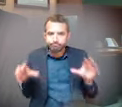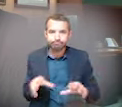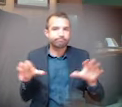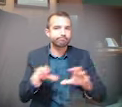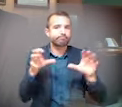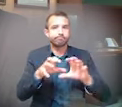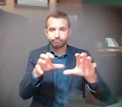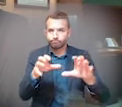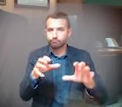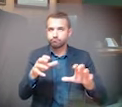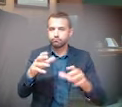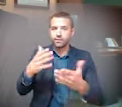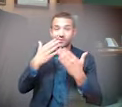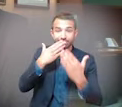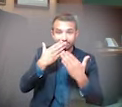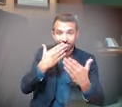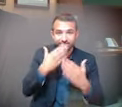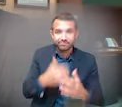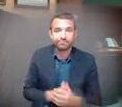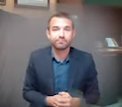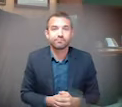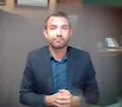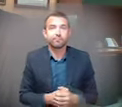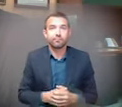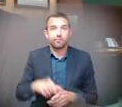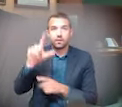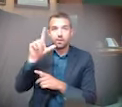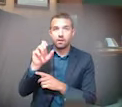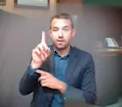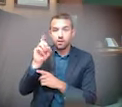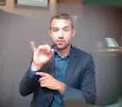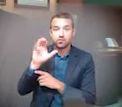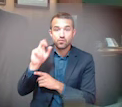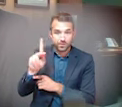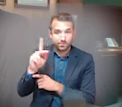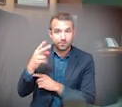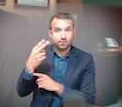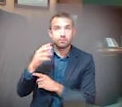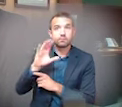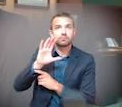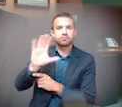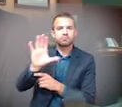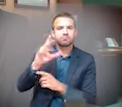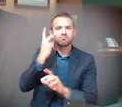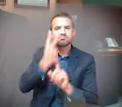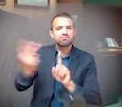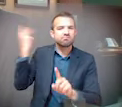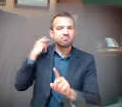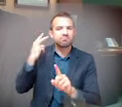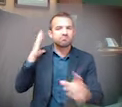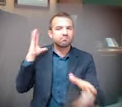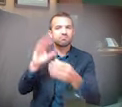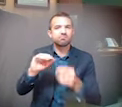Diane: Thank you. Thank you. LeDerick, can we get to you? What are your reflections as you think on 30 years?